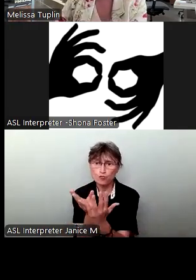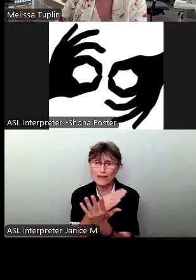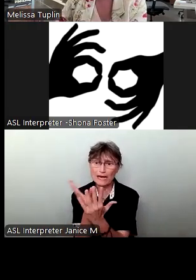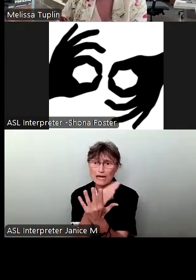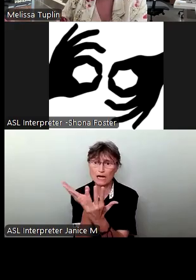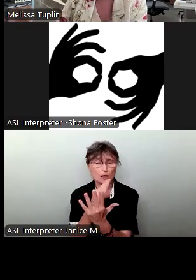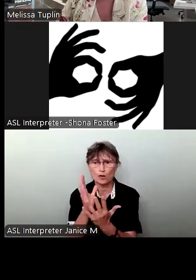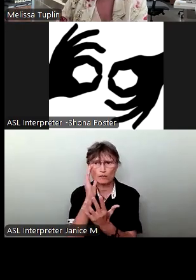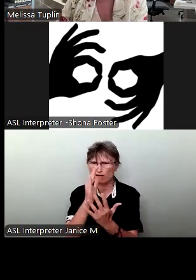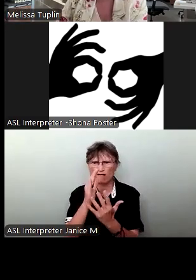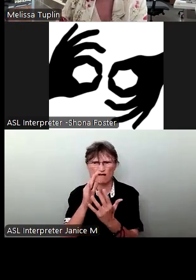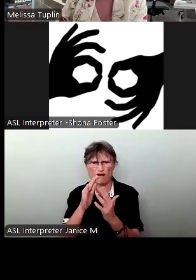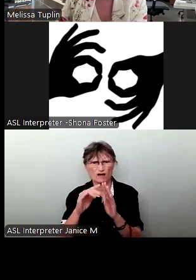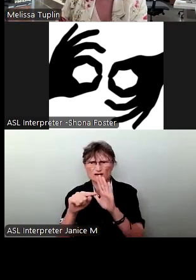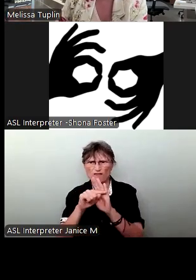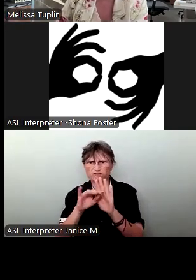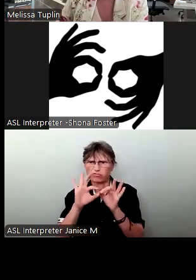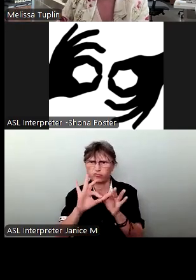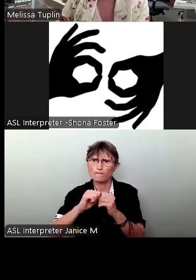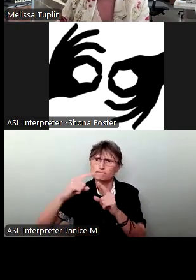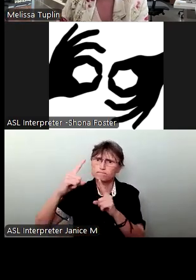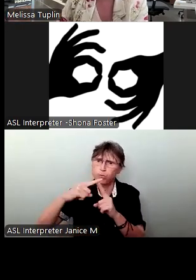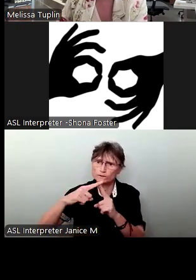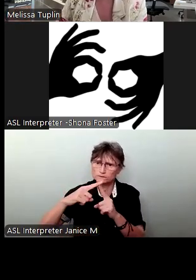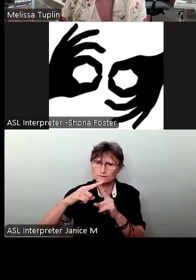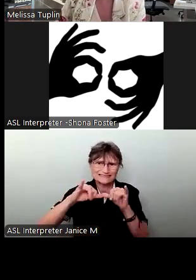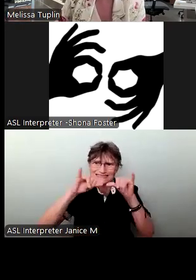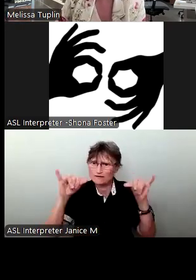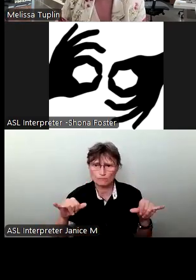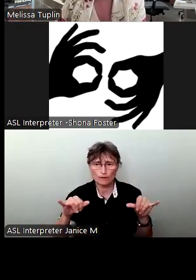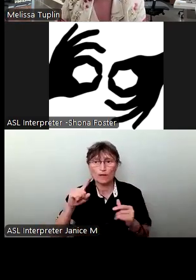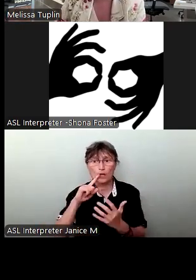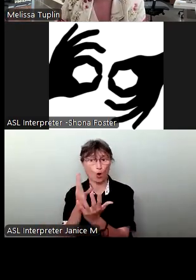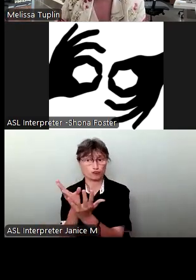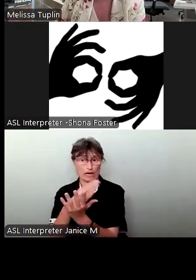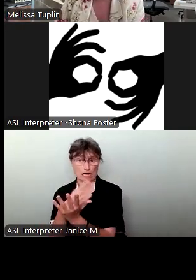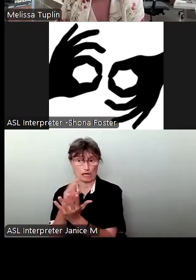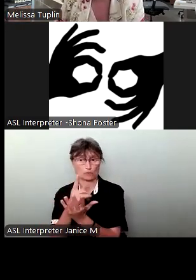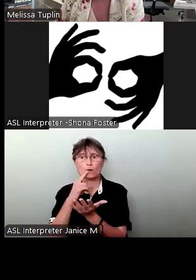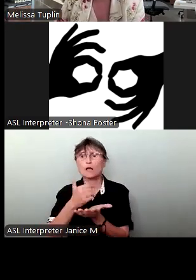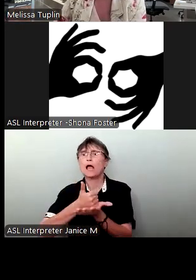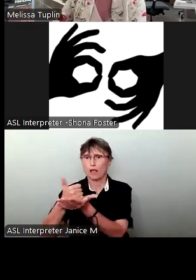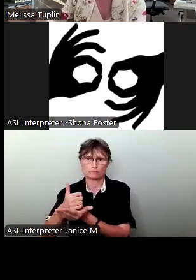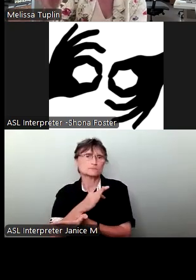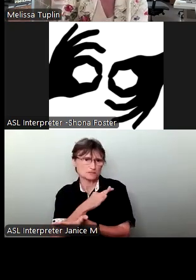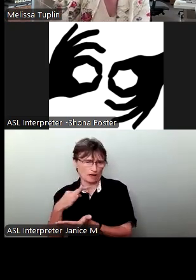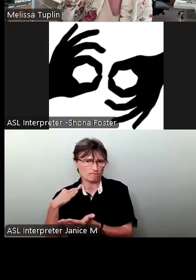it is used by staff and assessors to set a recommendation for the final funding decision.